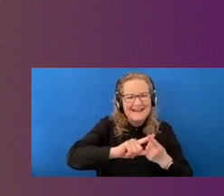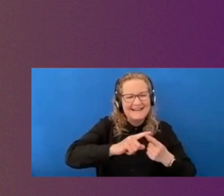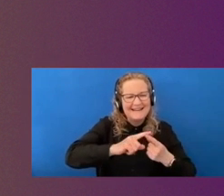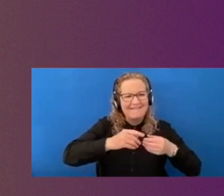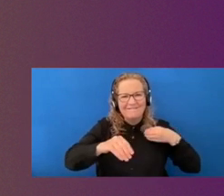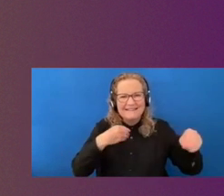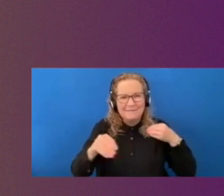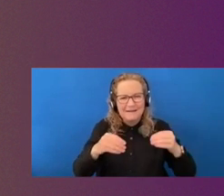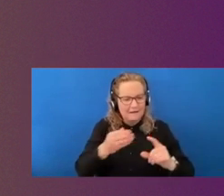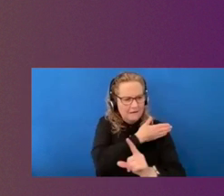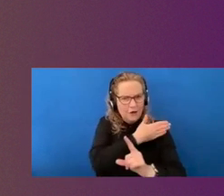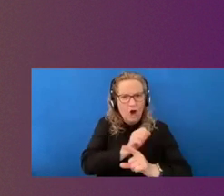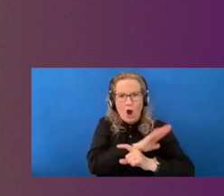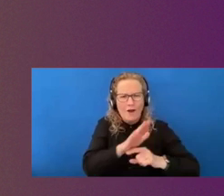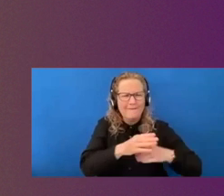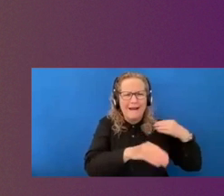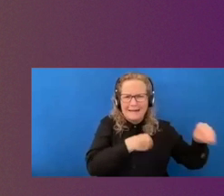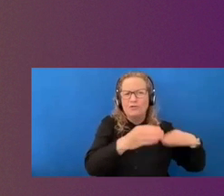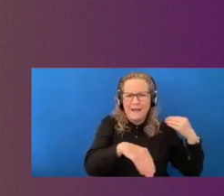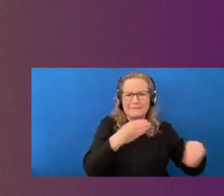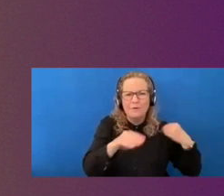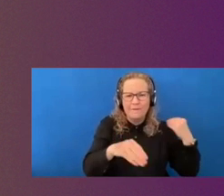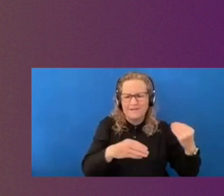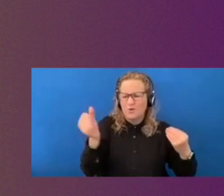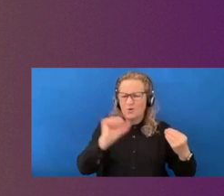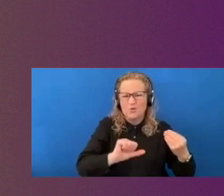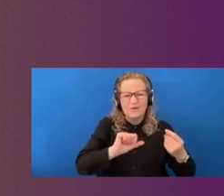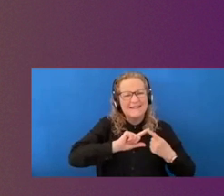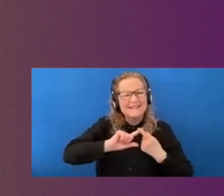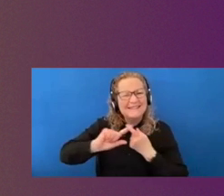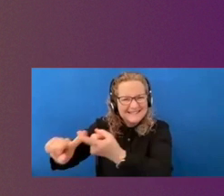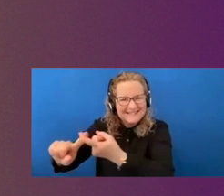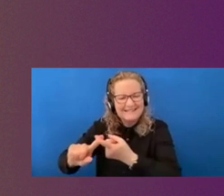during the pandemic I think it's a key key tenet of increasing design which is a foundational